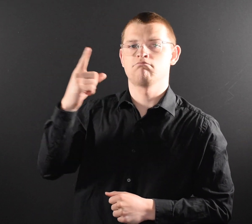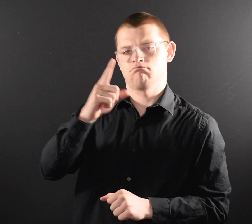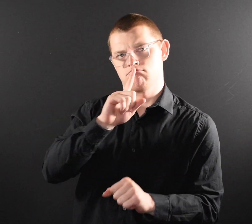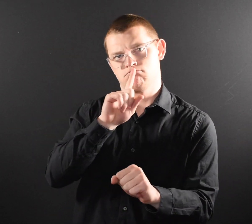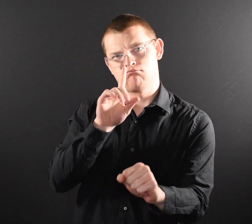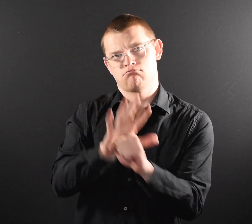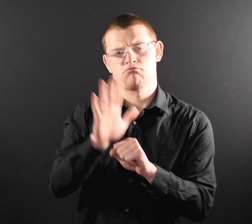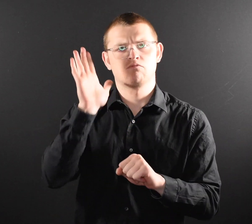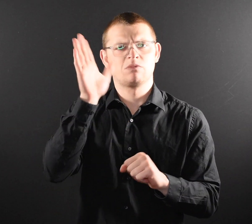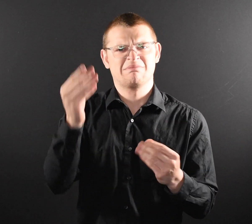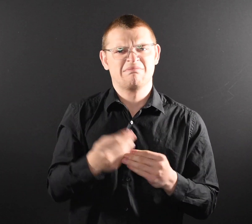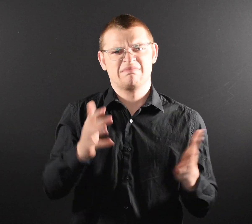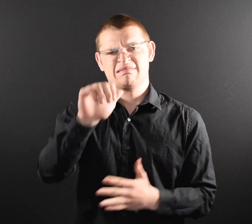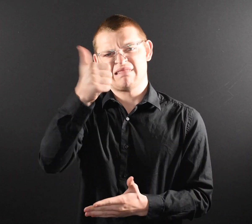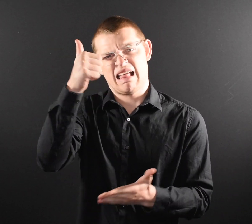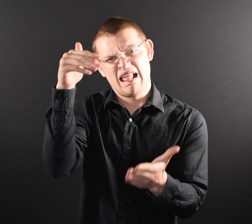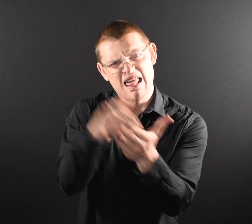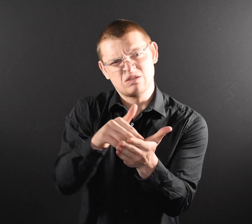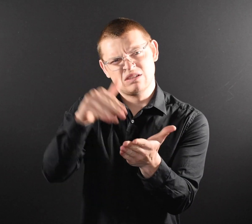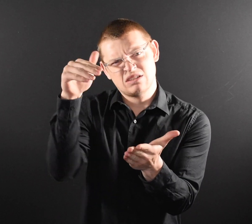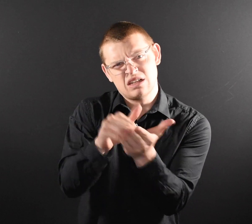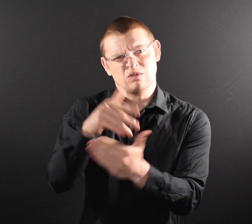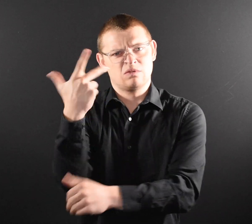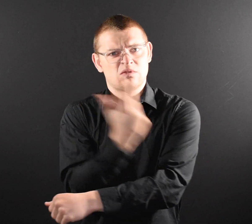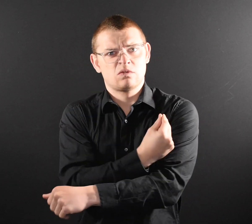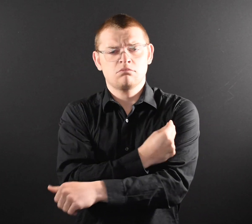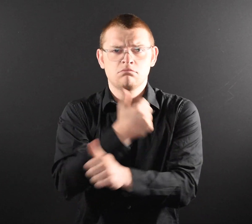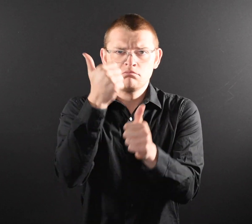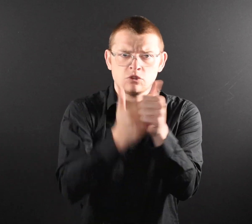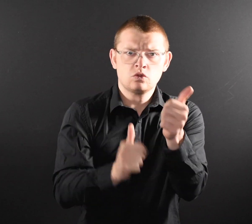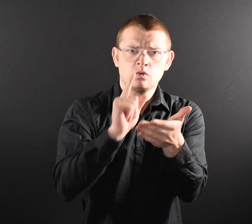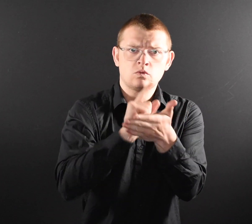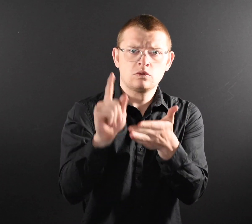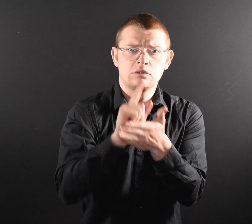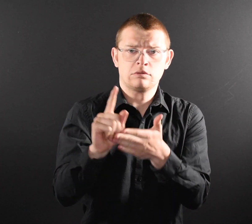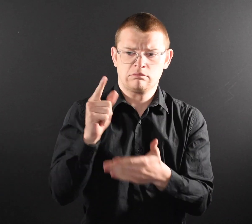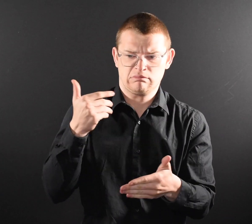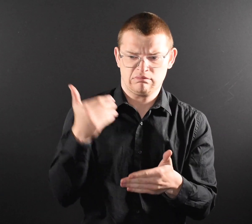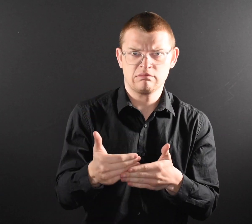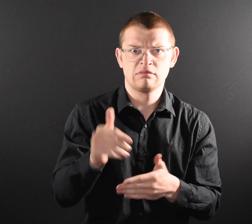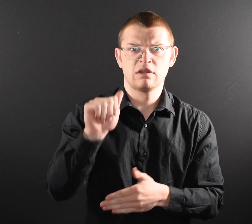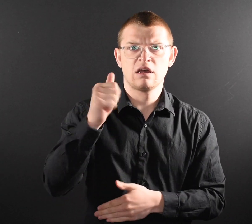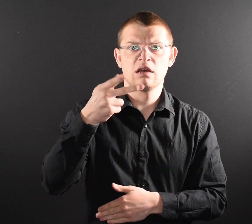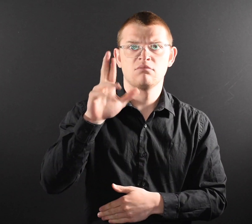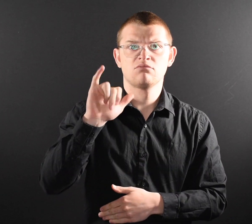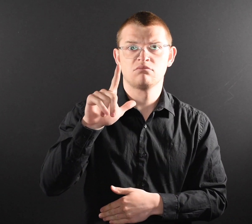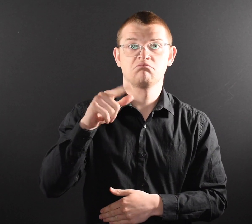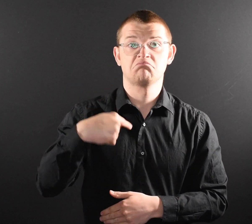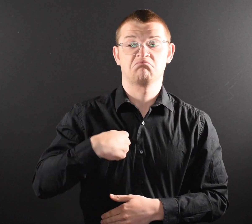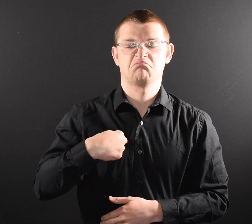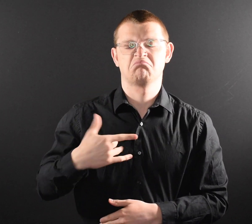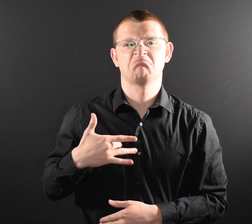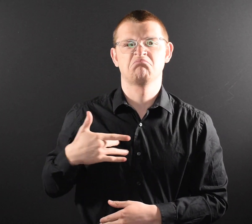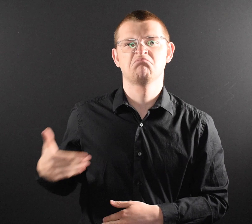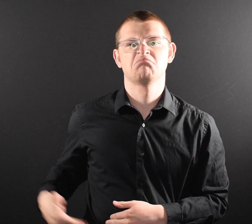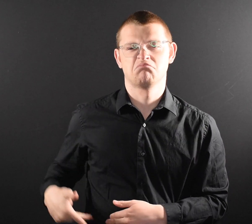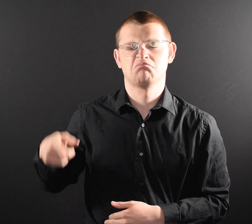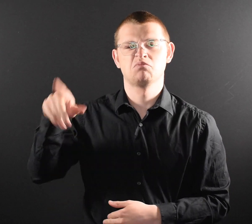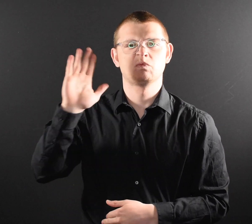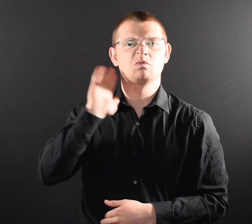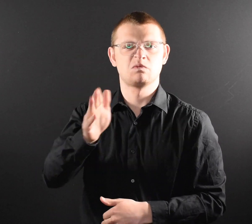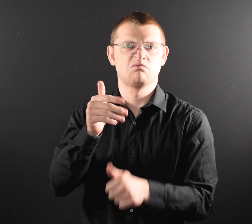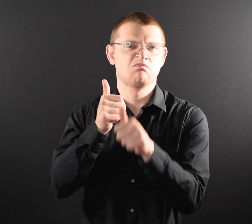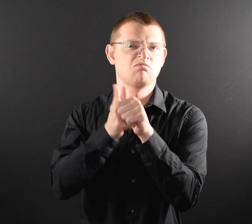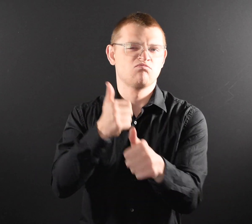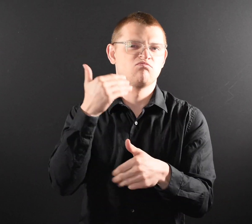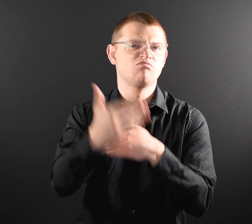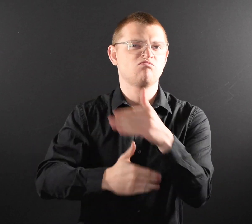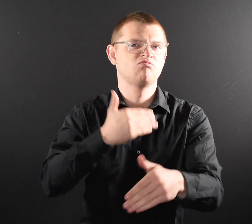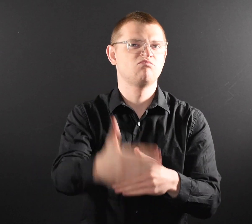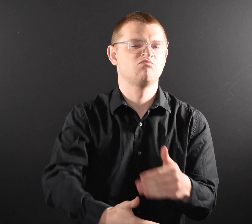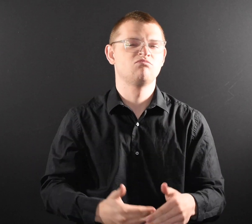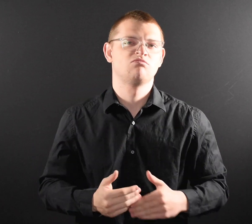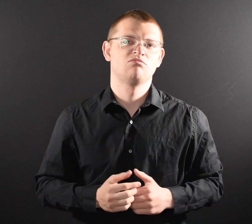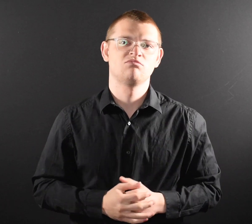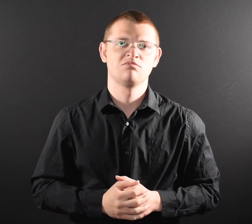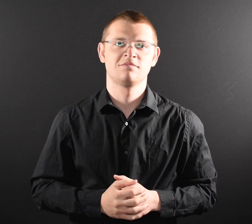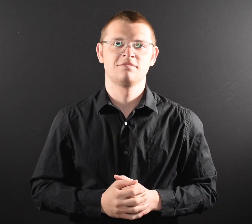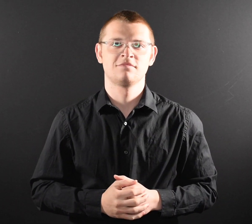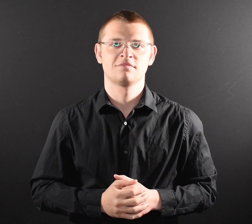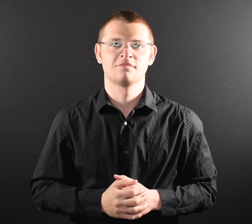has promised tens of thousands more doses per week by April – and I trust they will follow through.